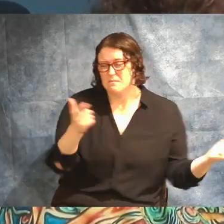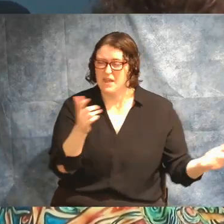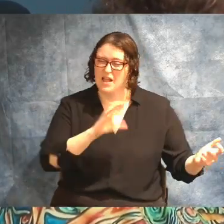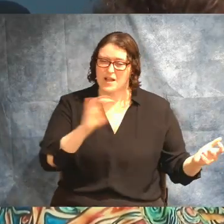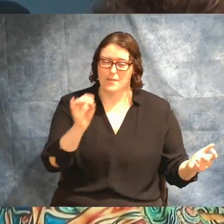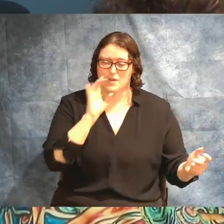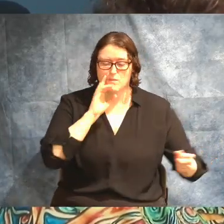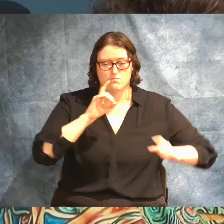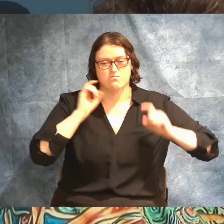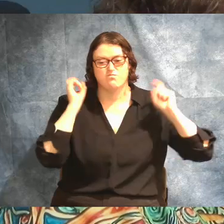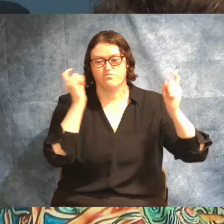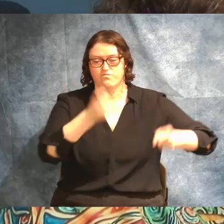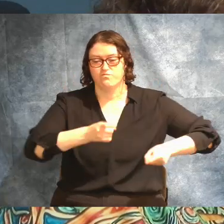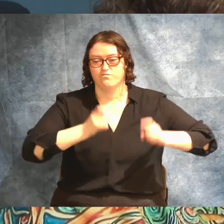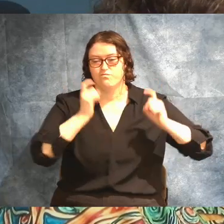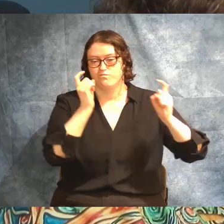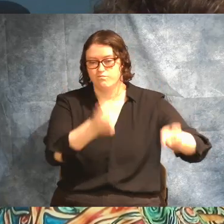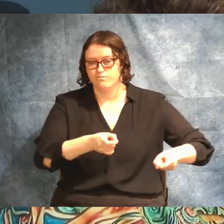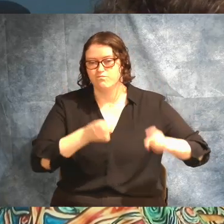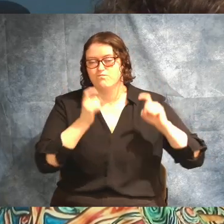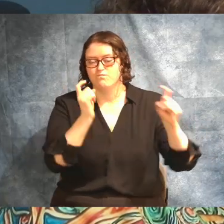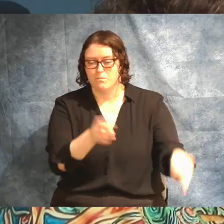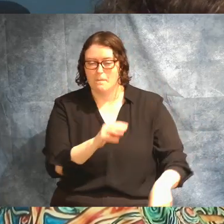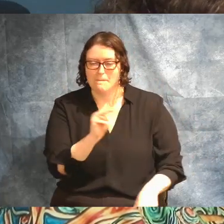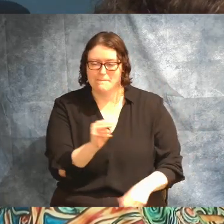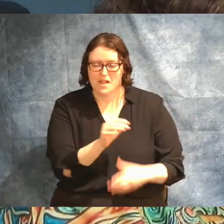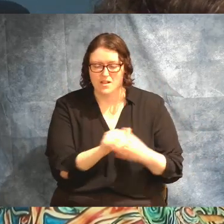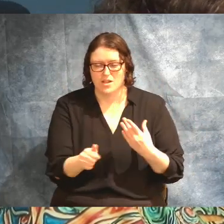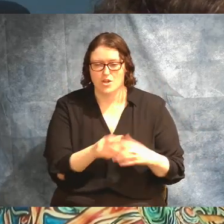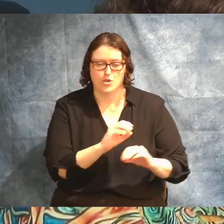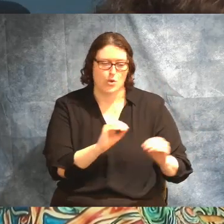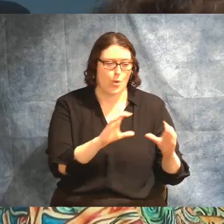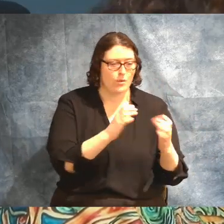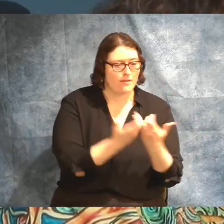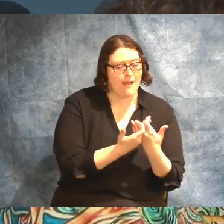They have no classes. No, they don't have to report to nobody once they get the money.